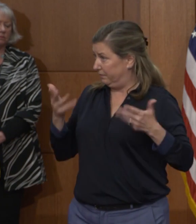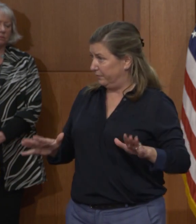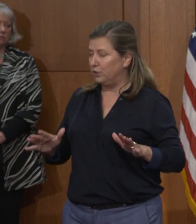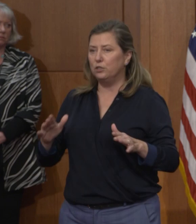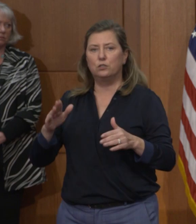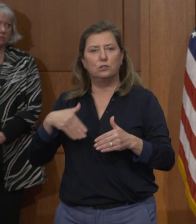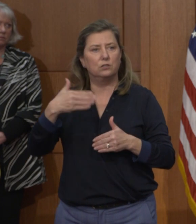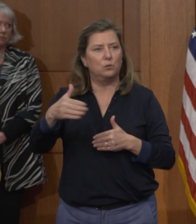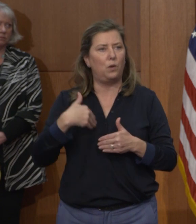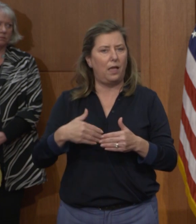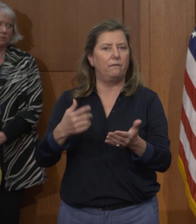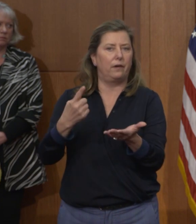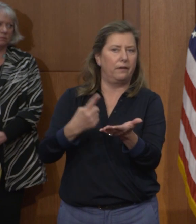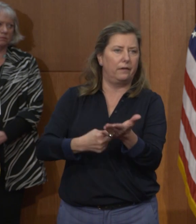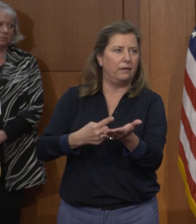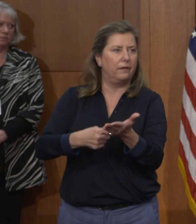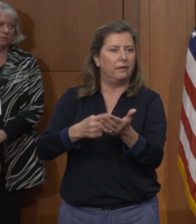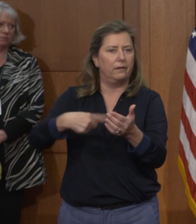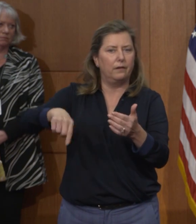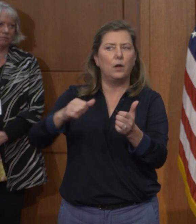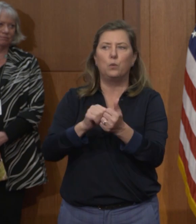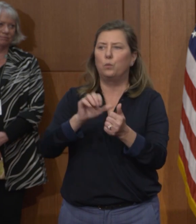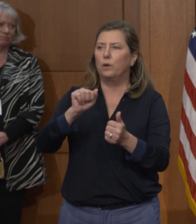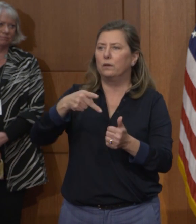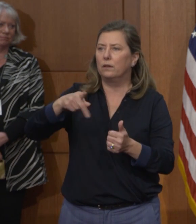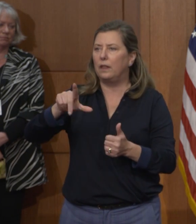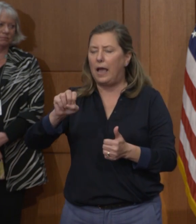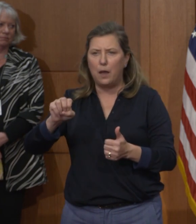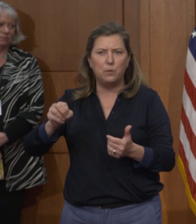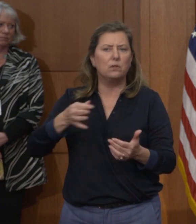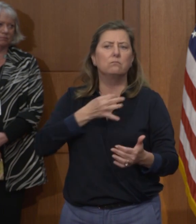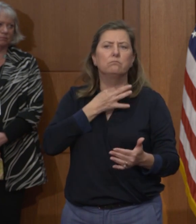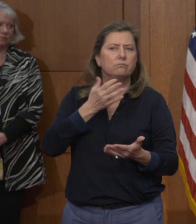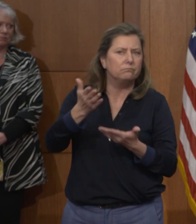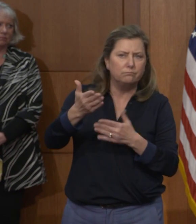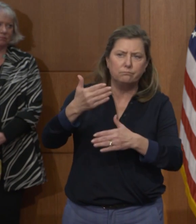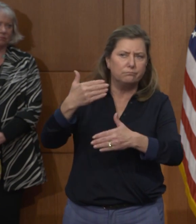I'll simply add, uh, the add to, um, dr Oliver's, uh,